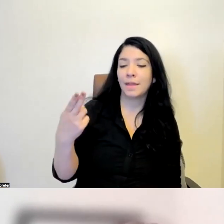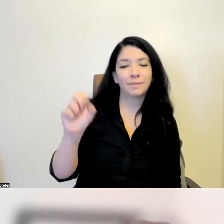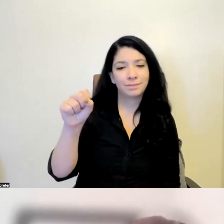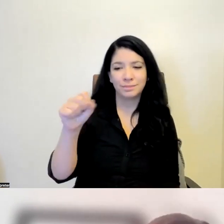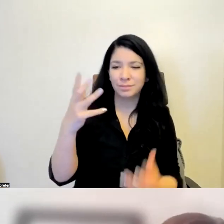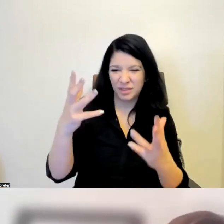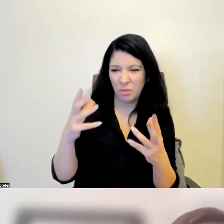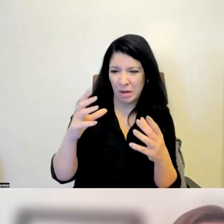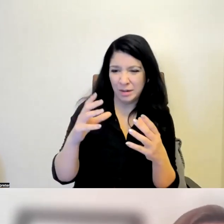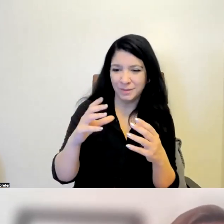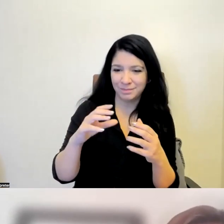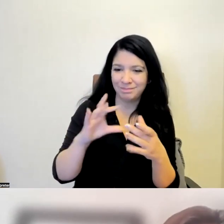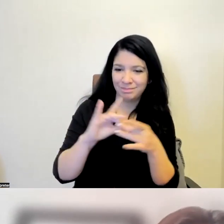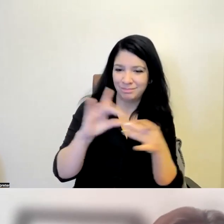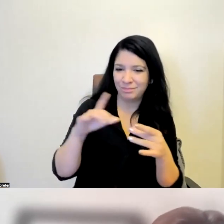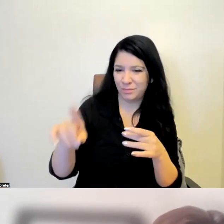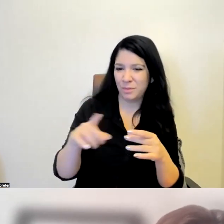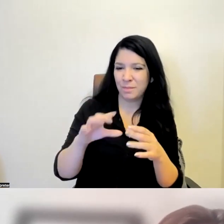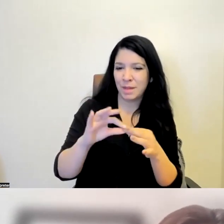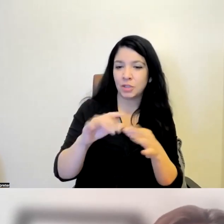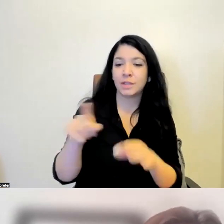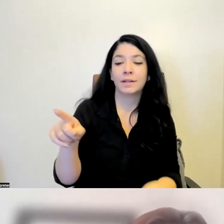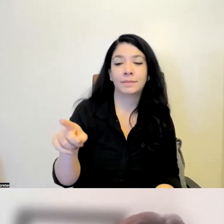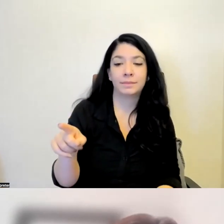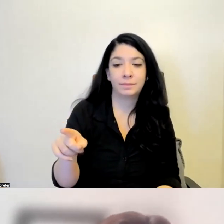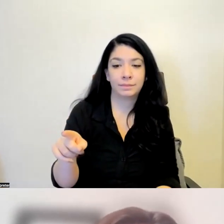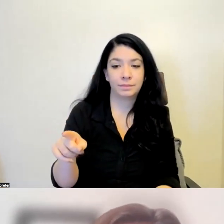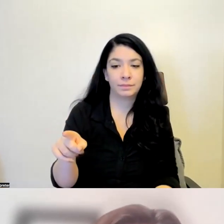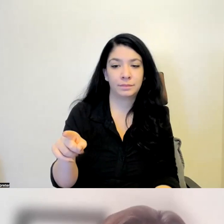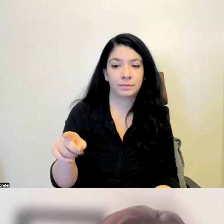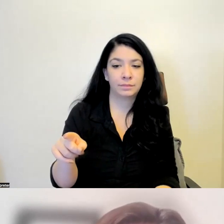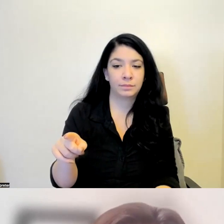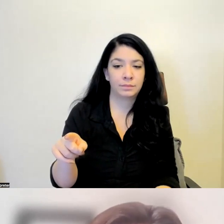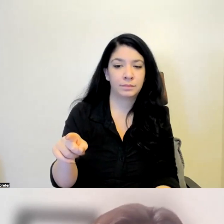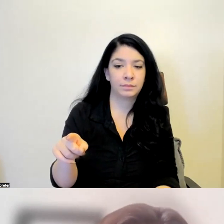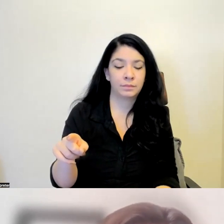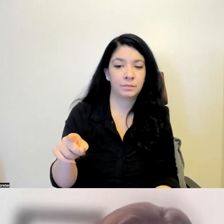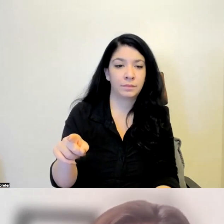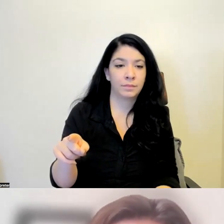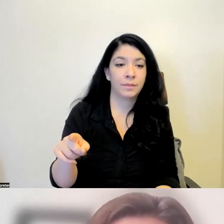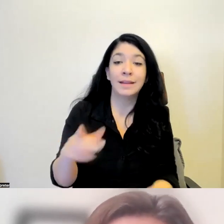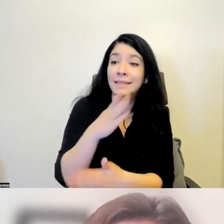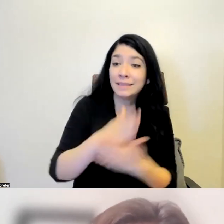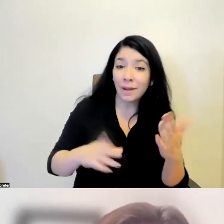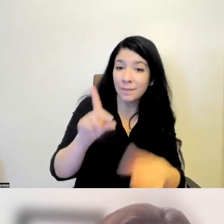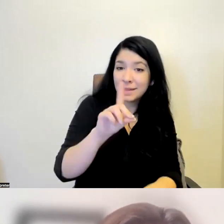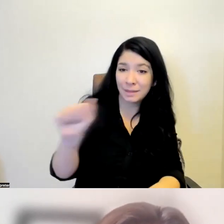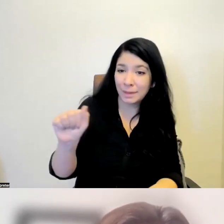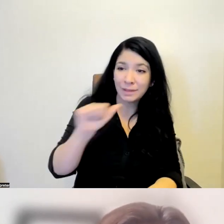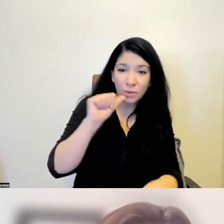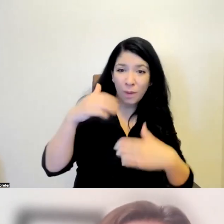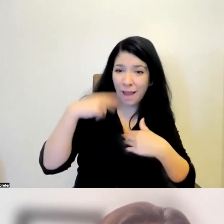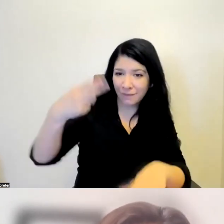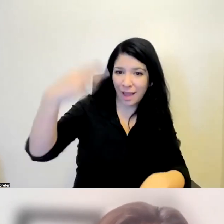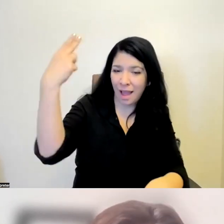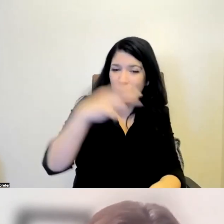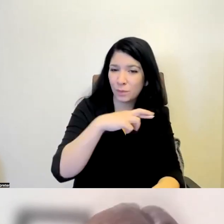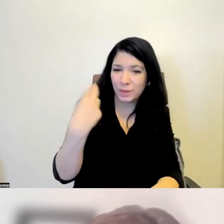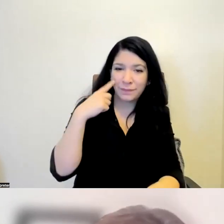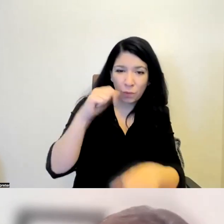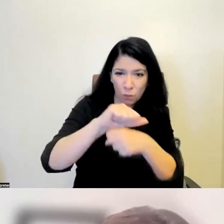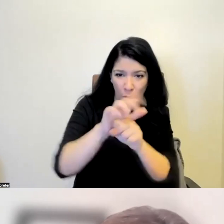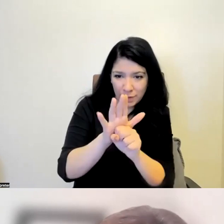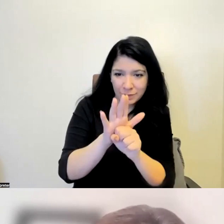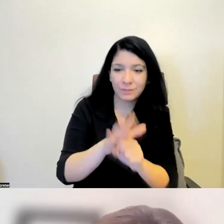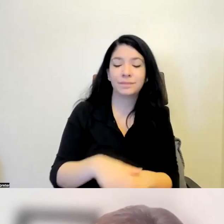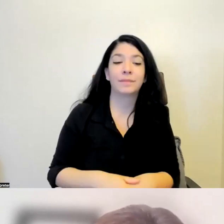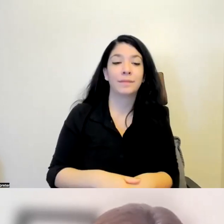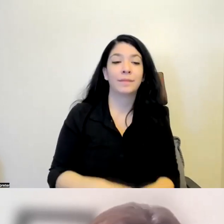yeah. To establish that nexus of need. And to say you have disability,